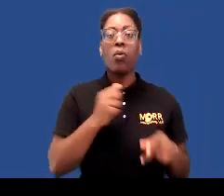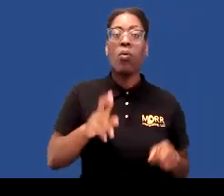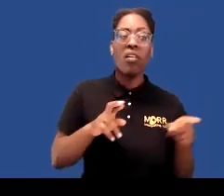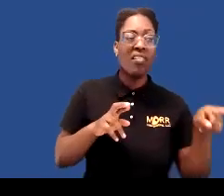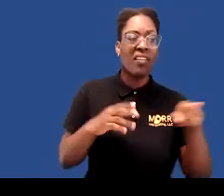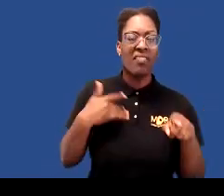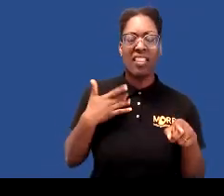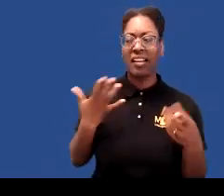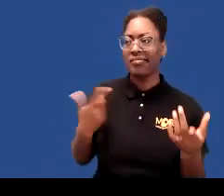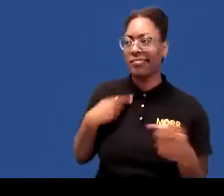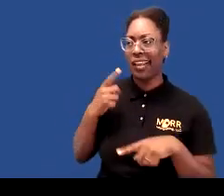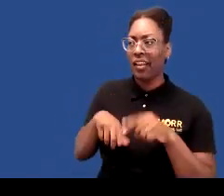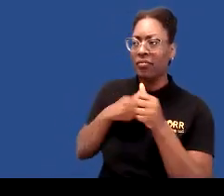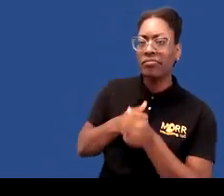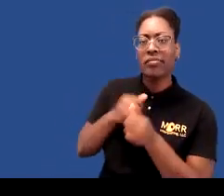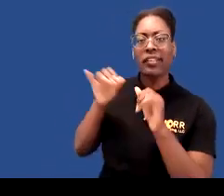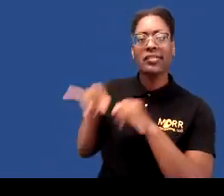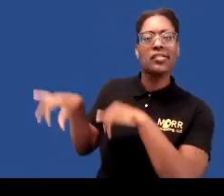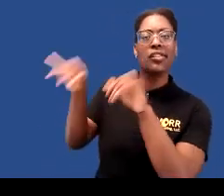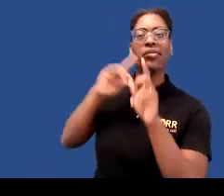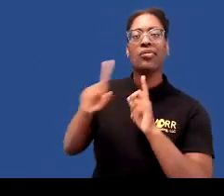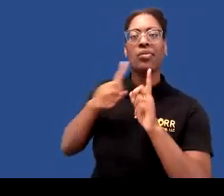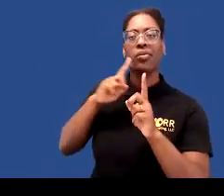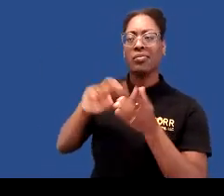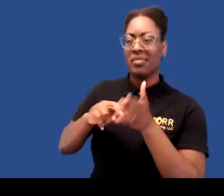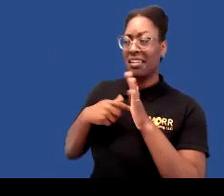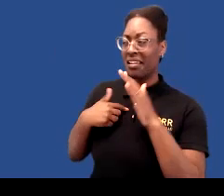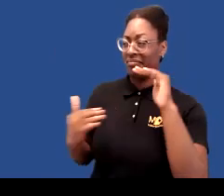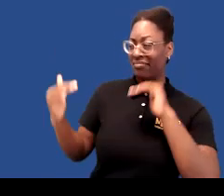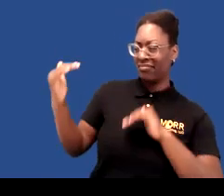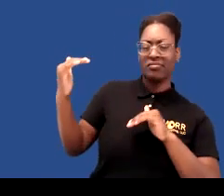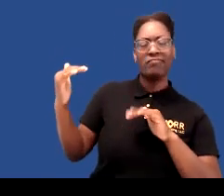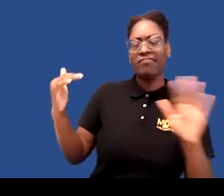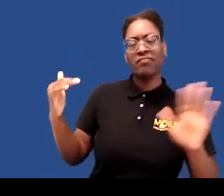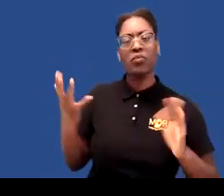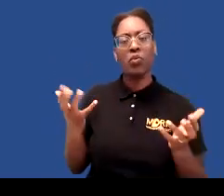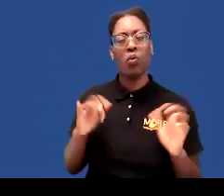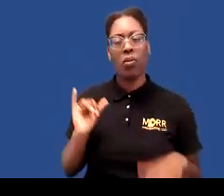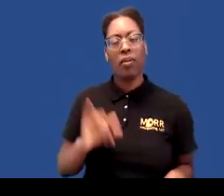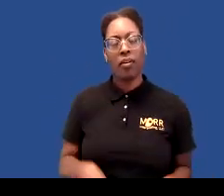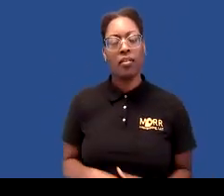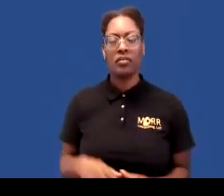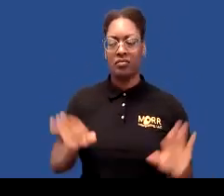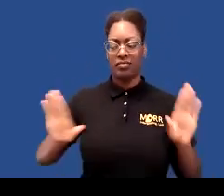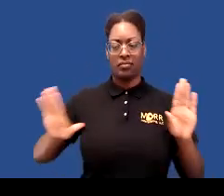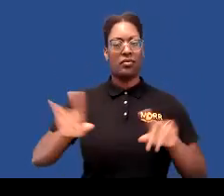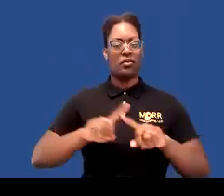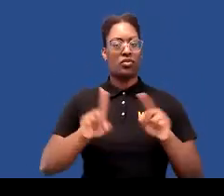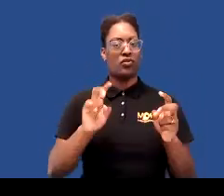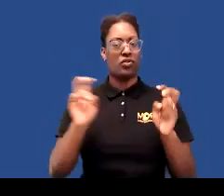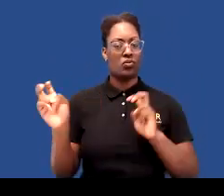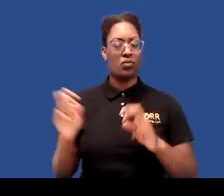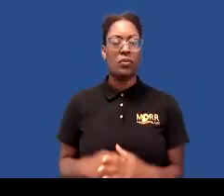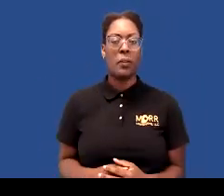especially when it comes to standard writing. And so when it comes to trying to serve them,